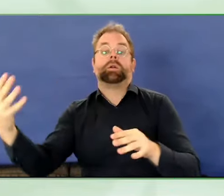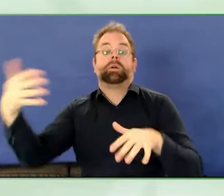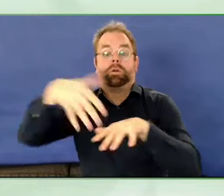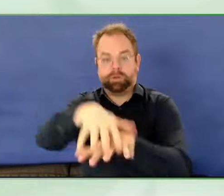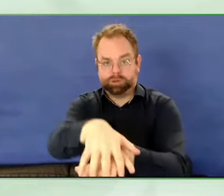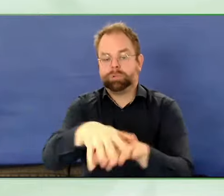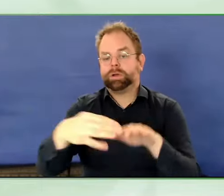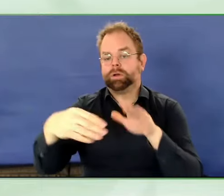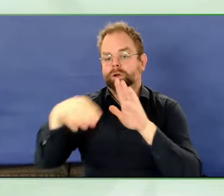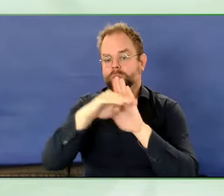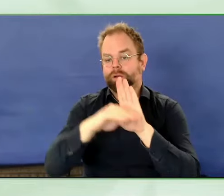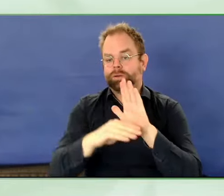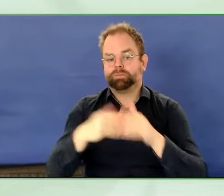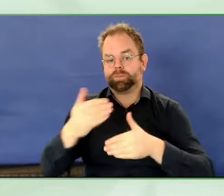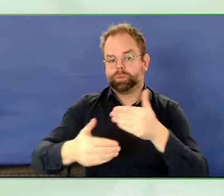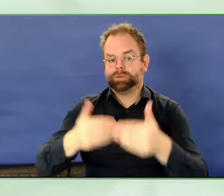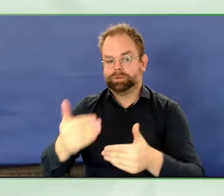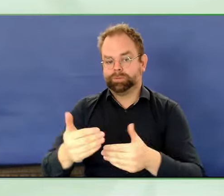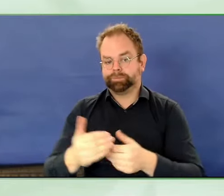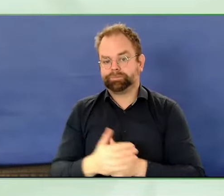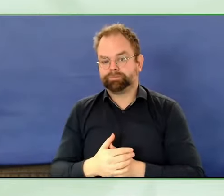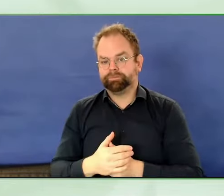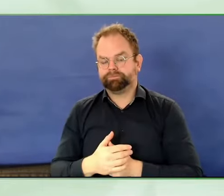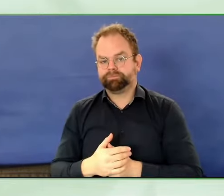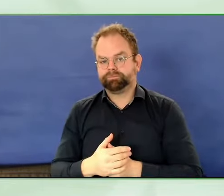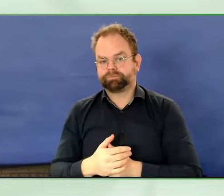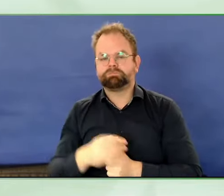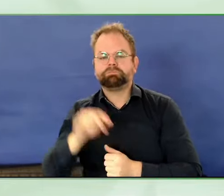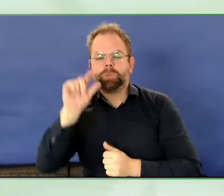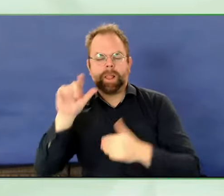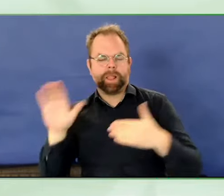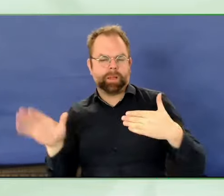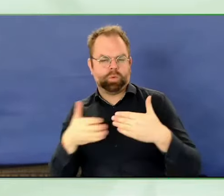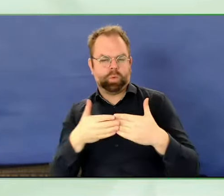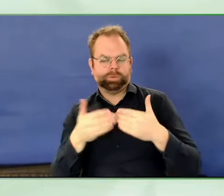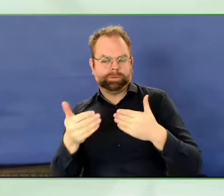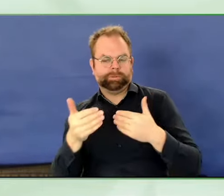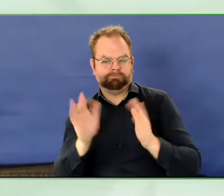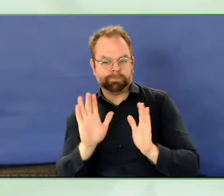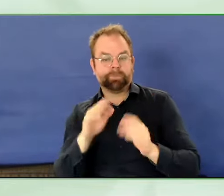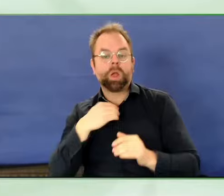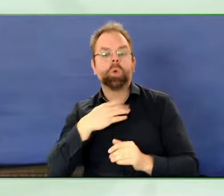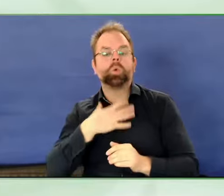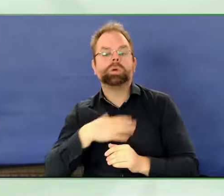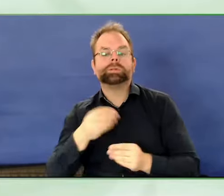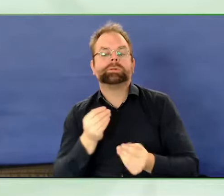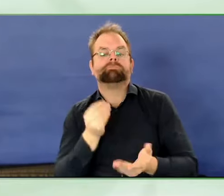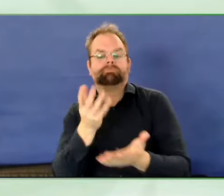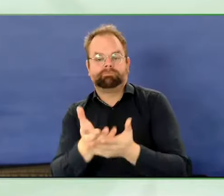Sure, I will give you a personal thought. Developing standards is not rocket science.